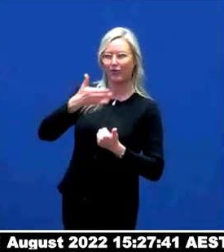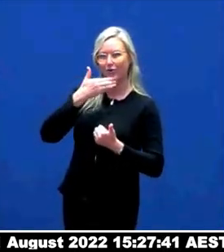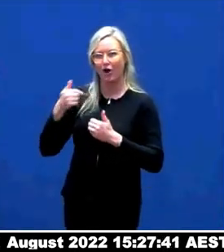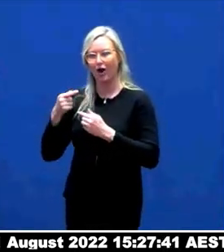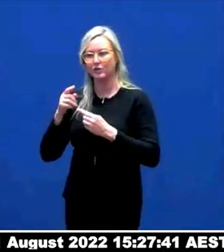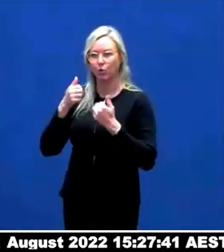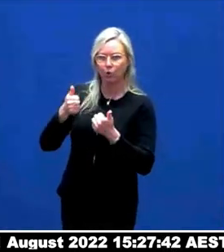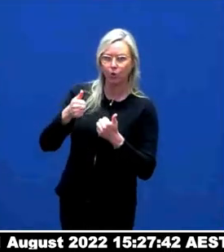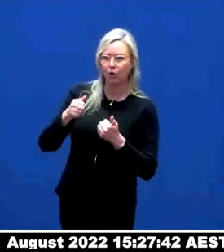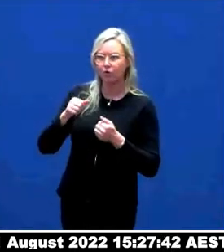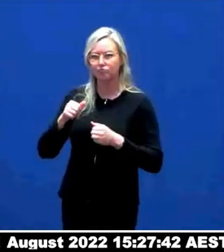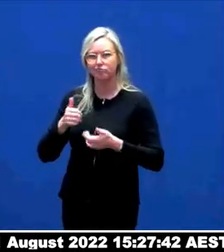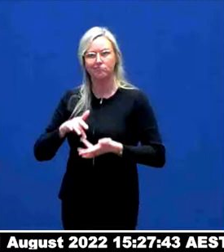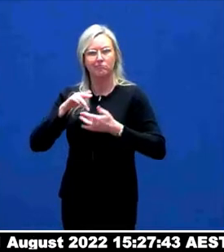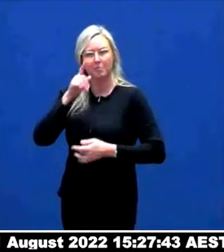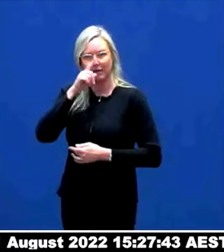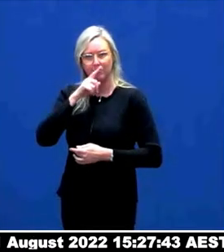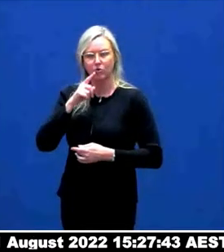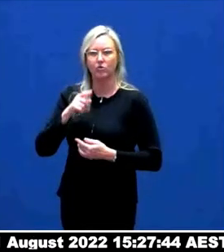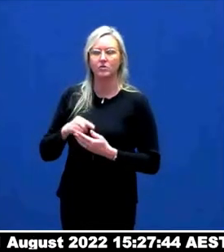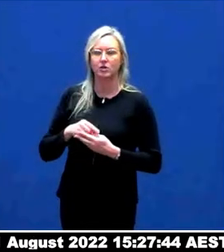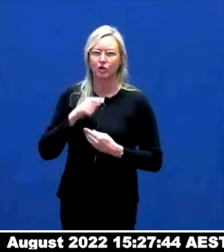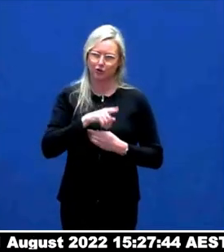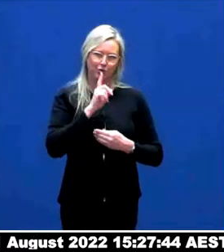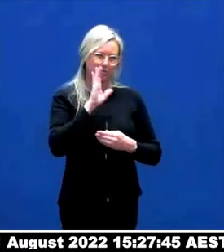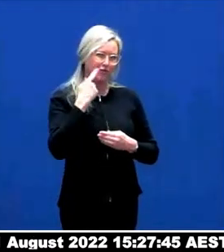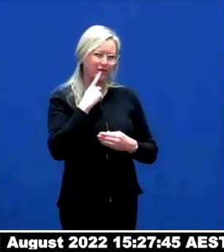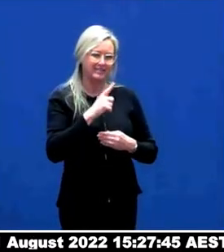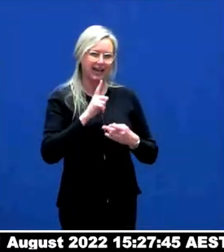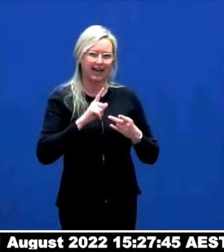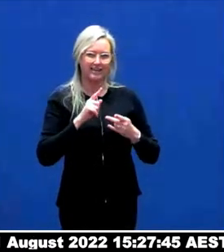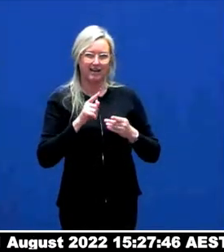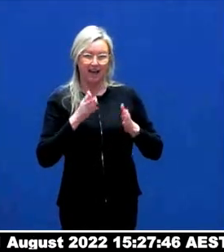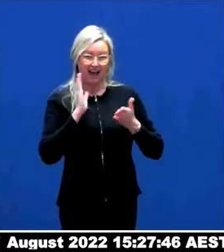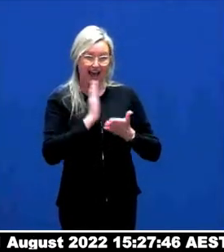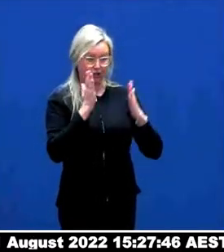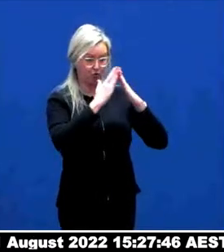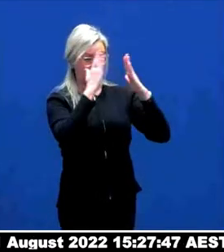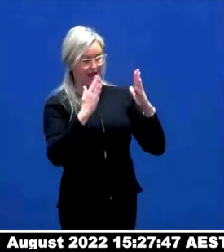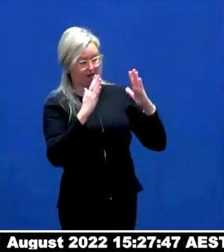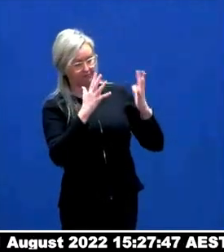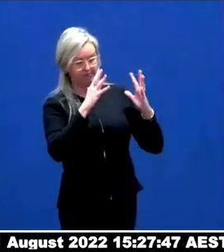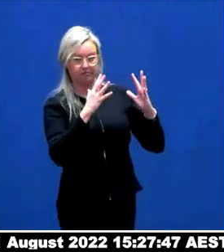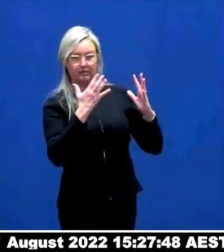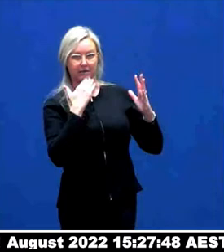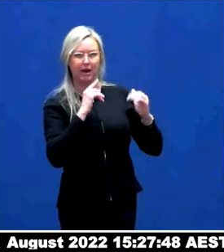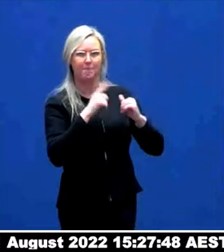I think you said the human environment is more important than the physical environment. 'DAVE': Yes. Yes. MS EASTMAN: What does that mean for living in a boarding house?